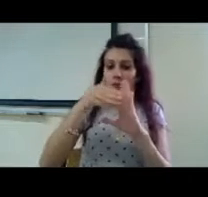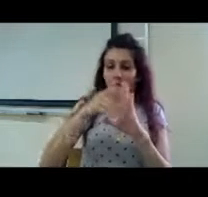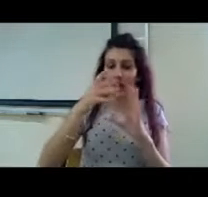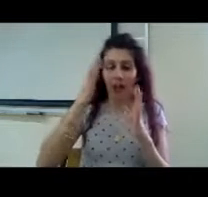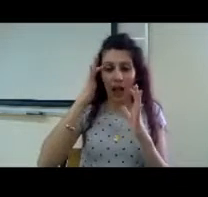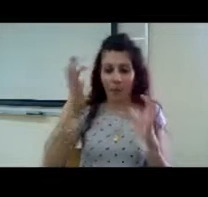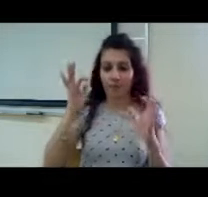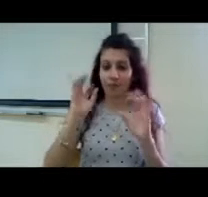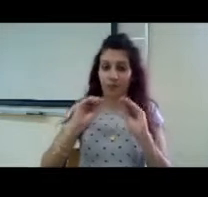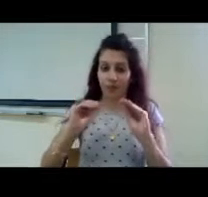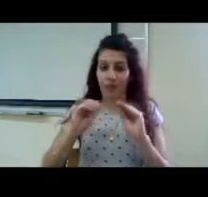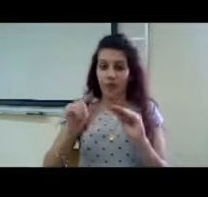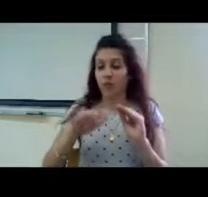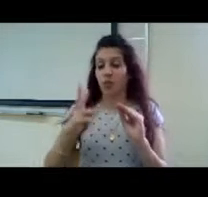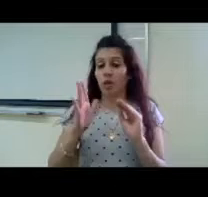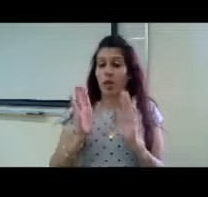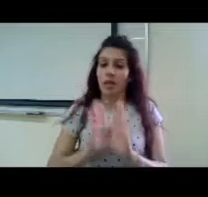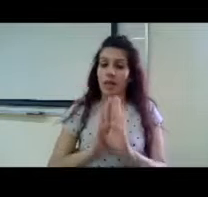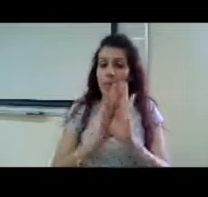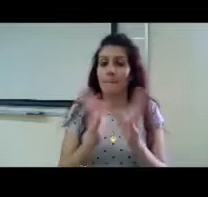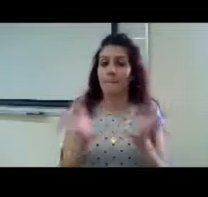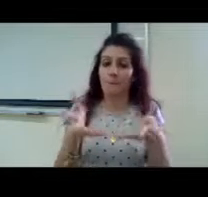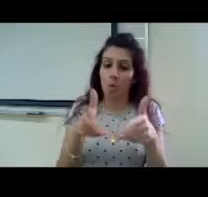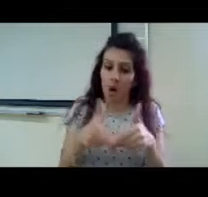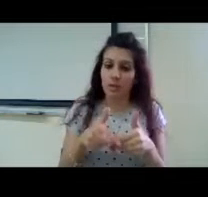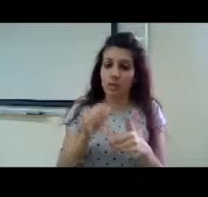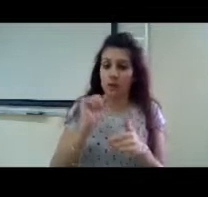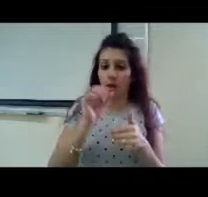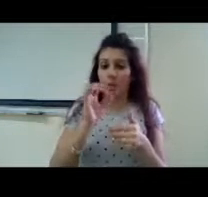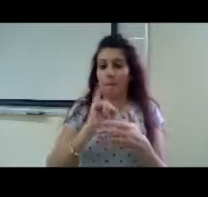learning which I'll discuss on the next slide and we've updated our content